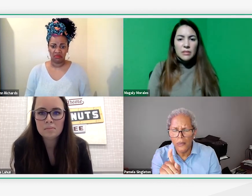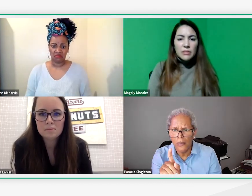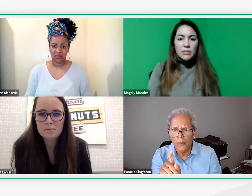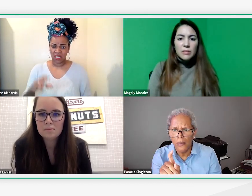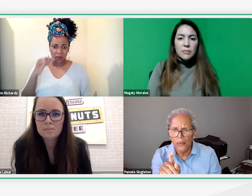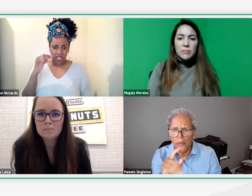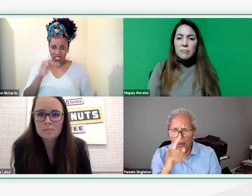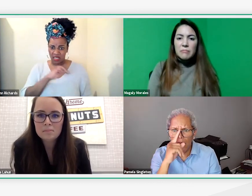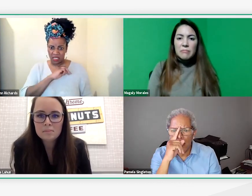Masha or Magaly, do you know? >>ROXANN RICHARDS: